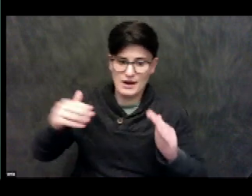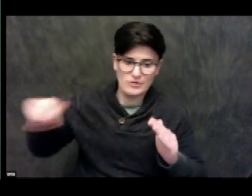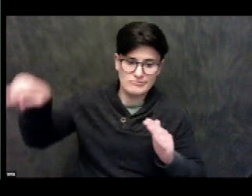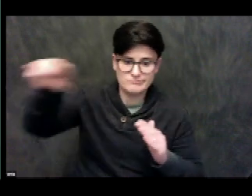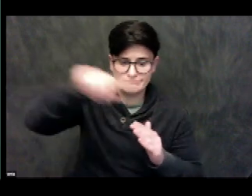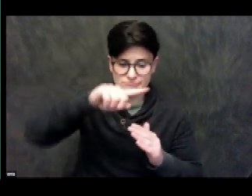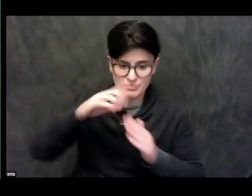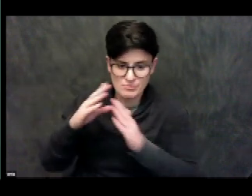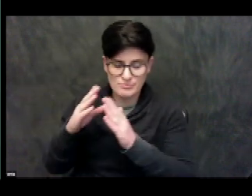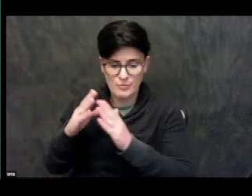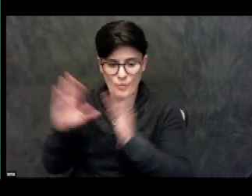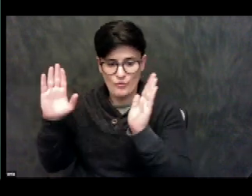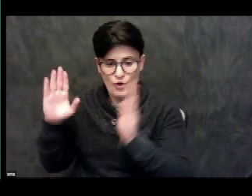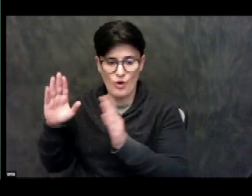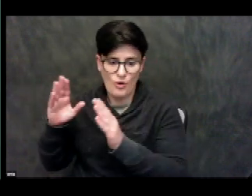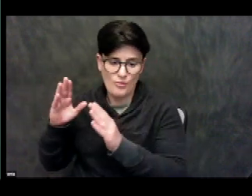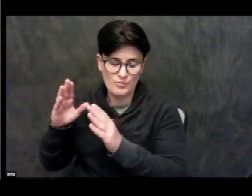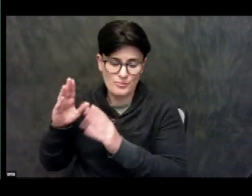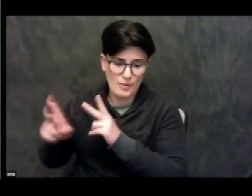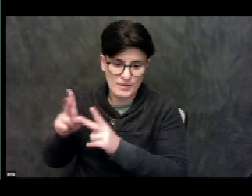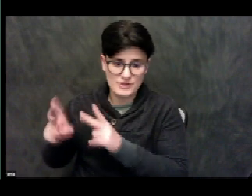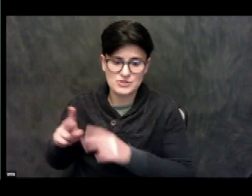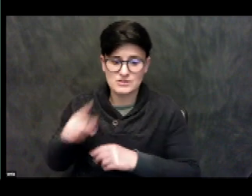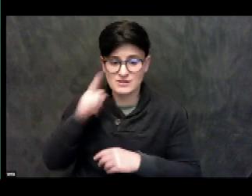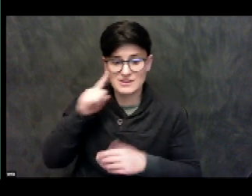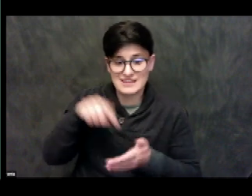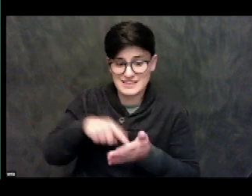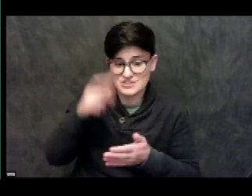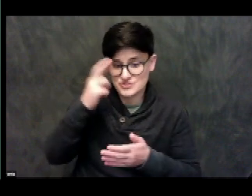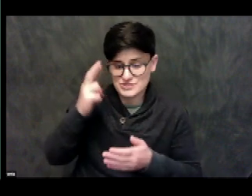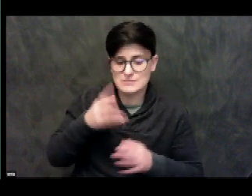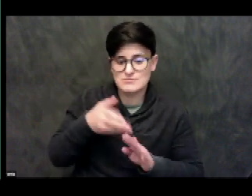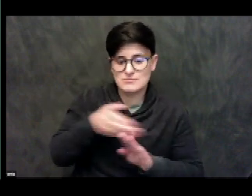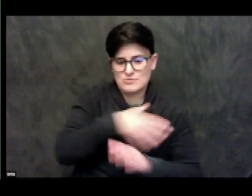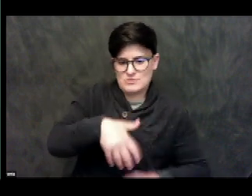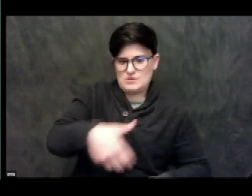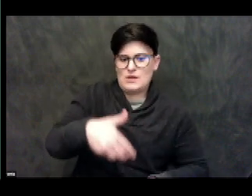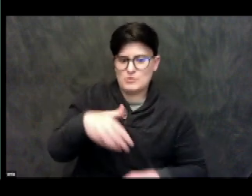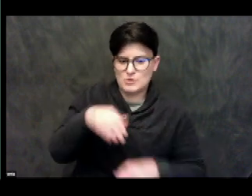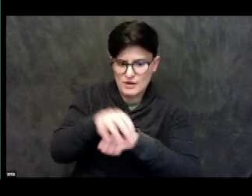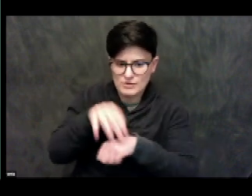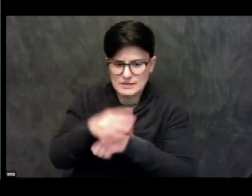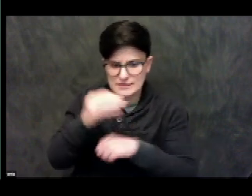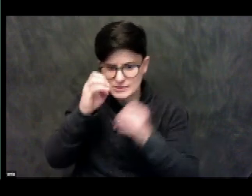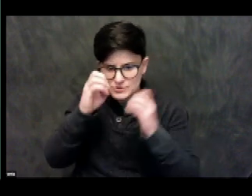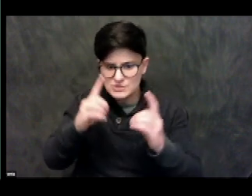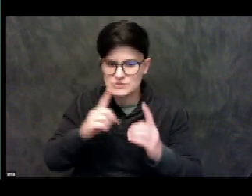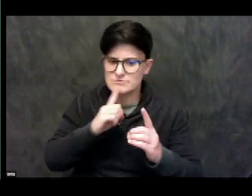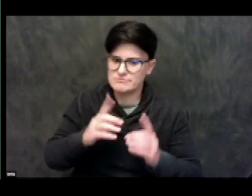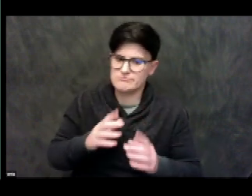Additionally, people with mobility disabilities often have a wider set of questions about pregnancy and parenting.